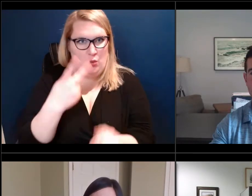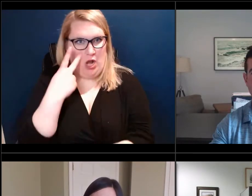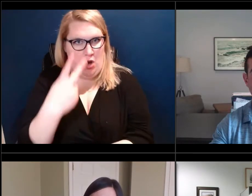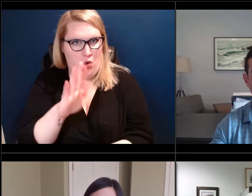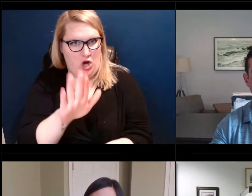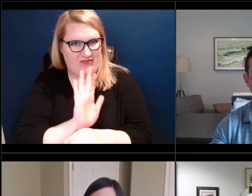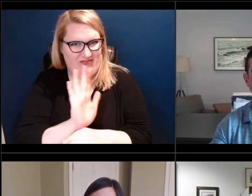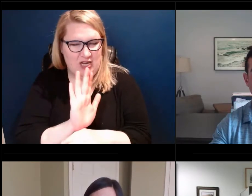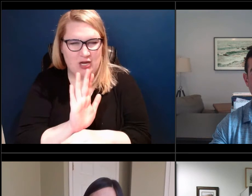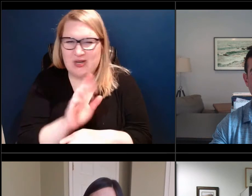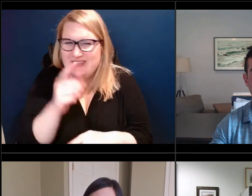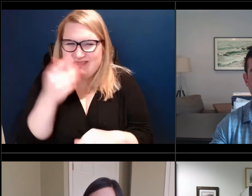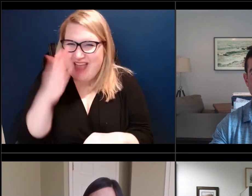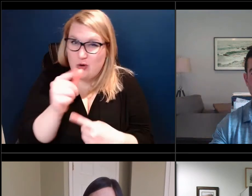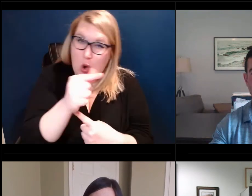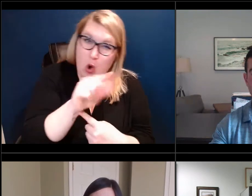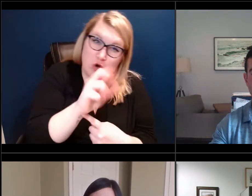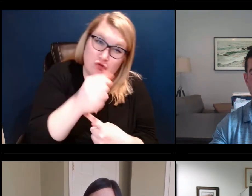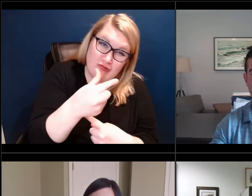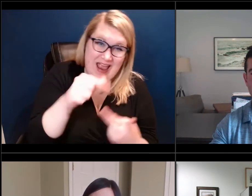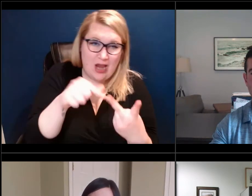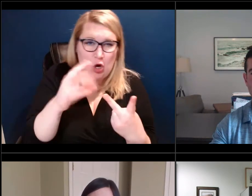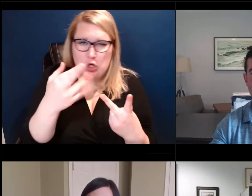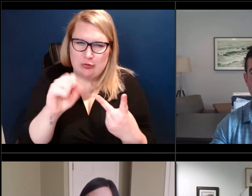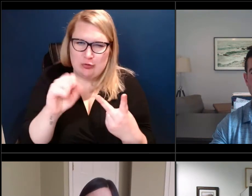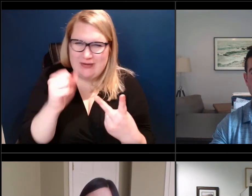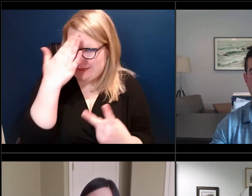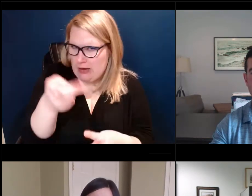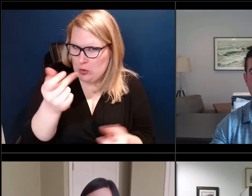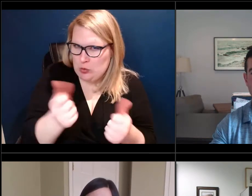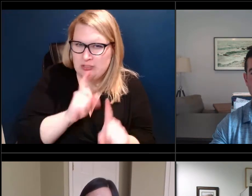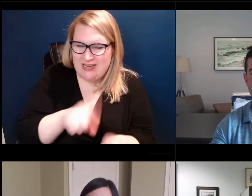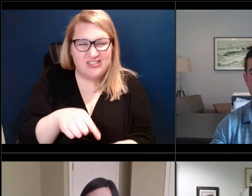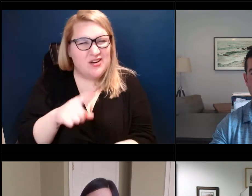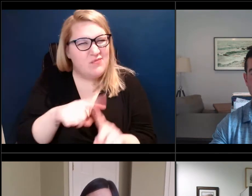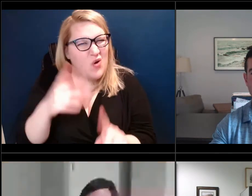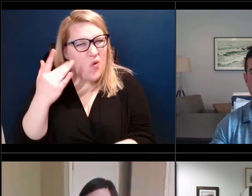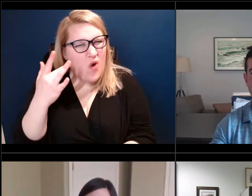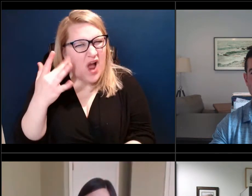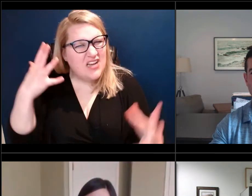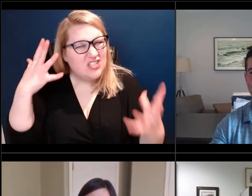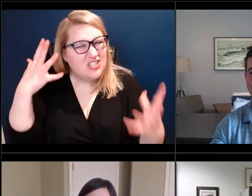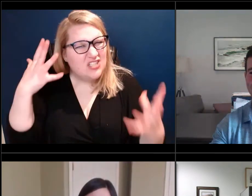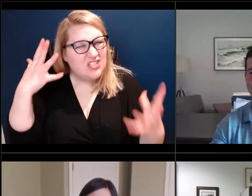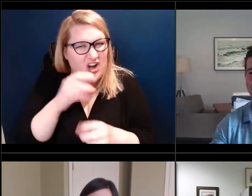Greg or Chris wants to take this, but why is it so dark in those rooms?